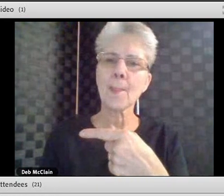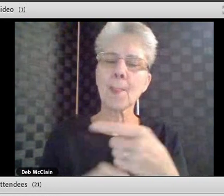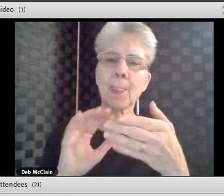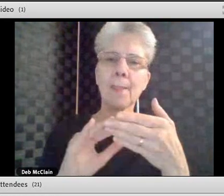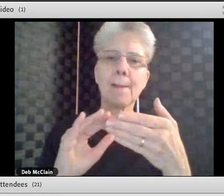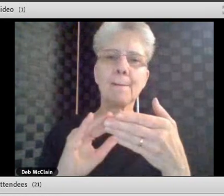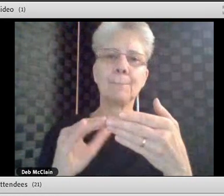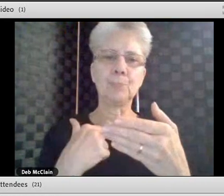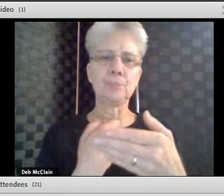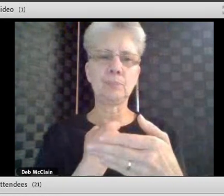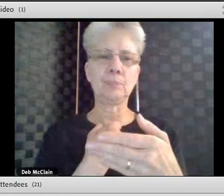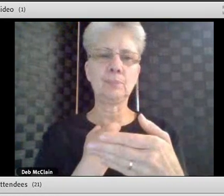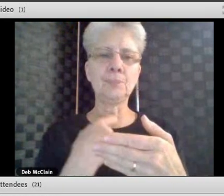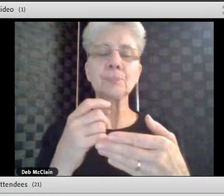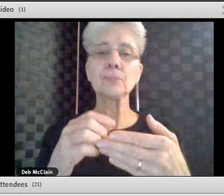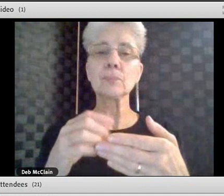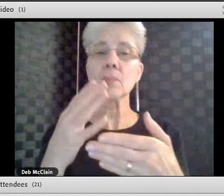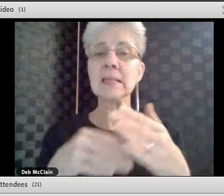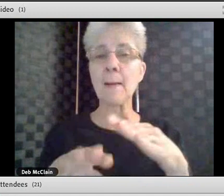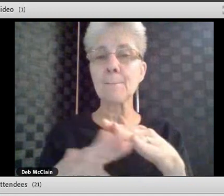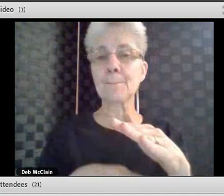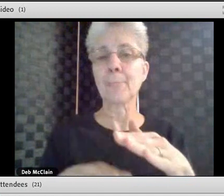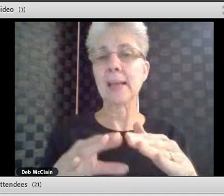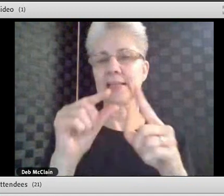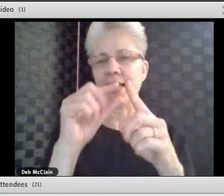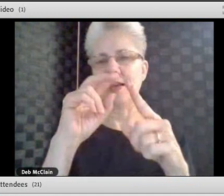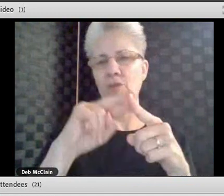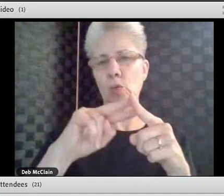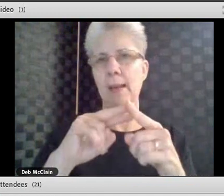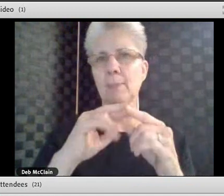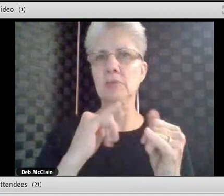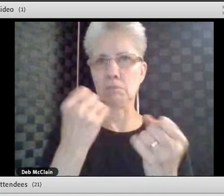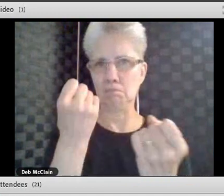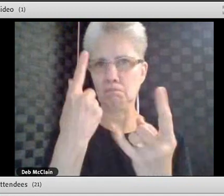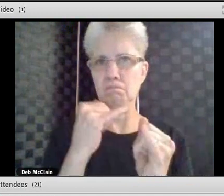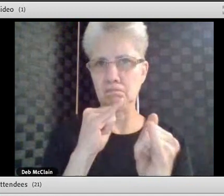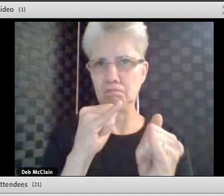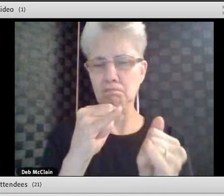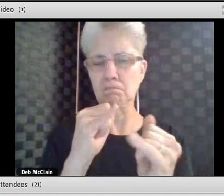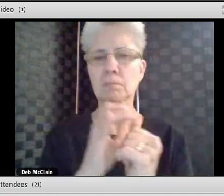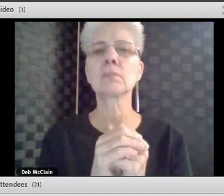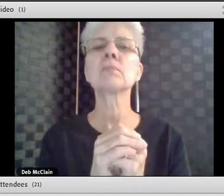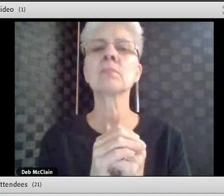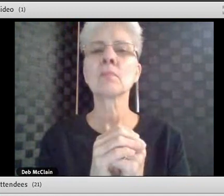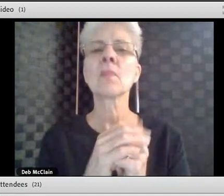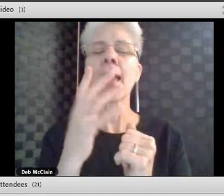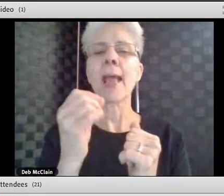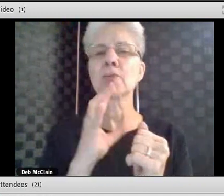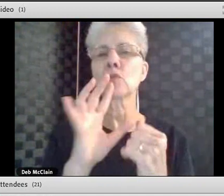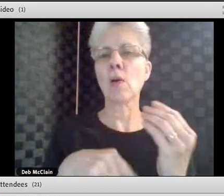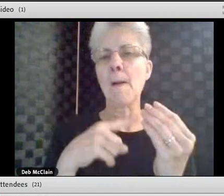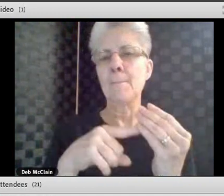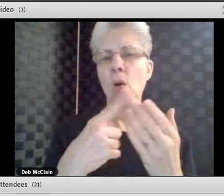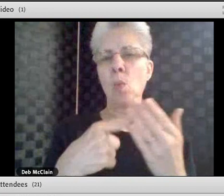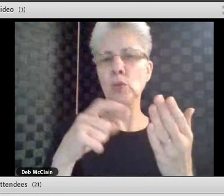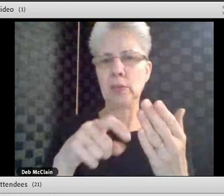I want to go through some of the basic terms just to get everybody on the same page, and then get to talking to you about what you need for your lab,